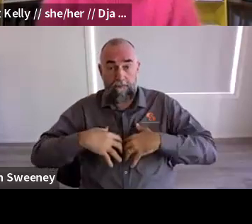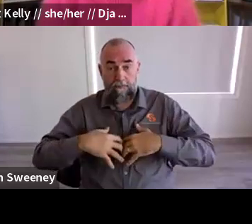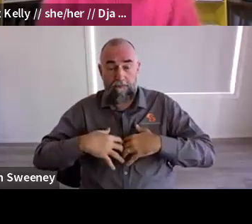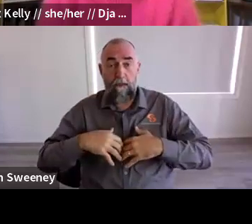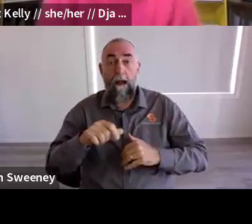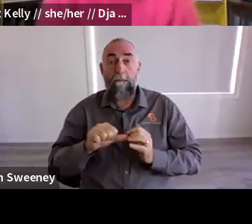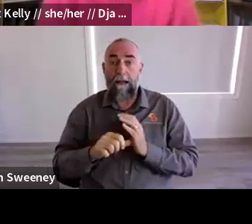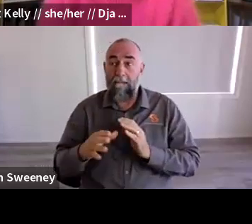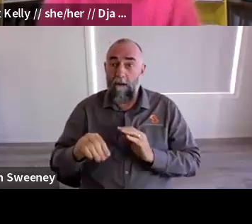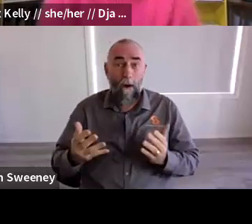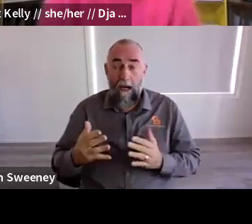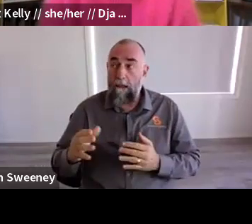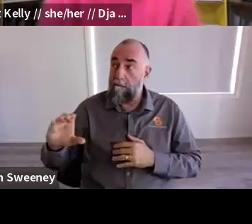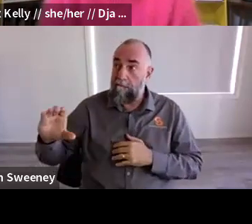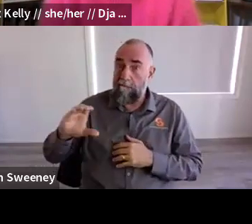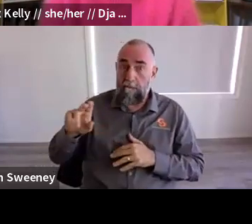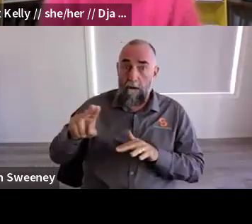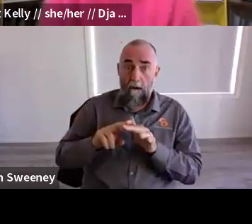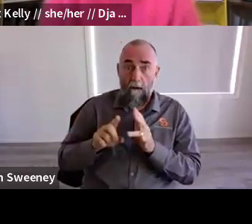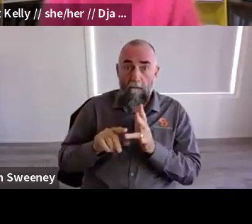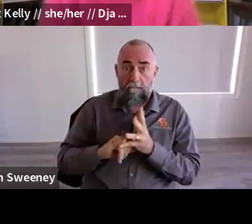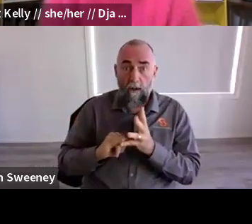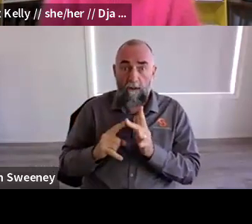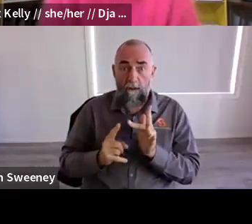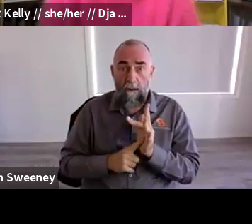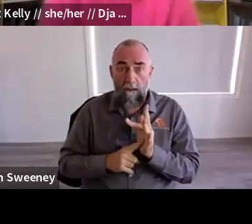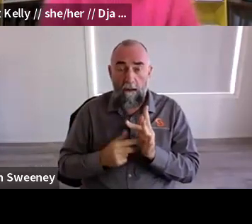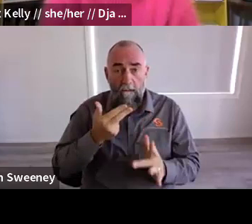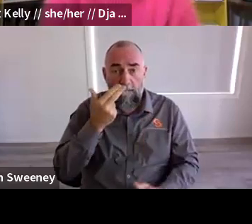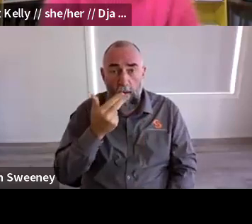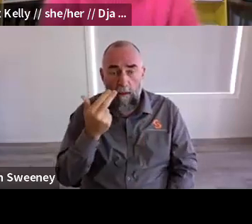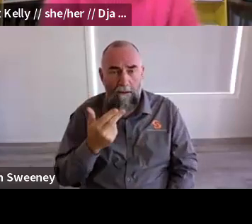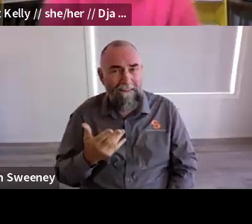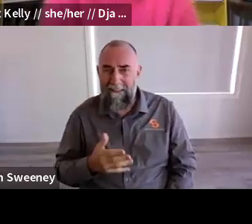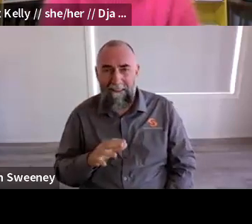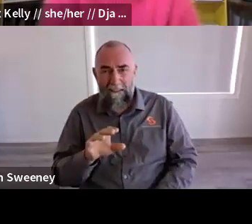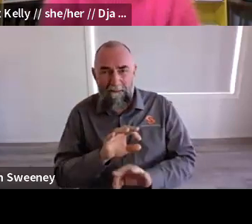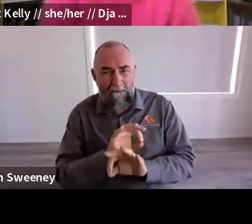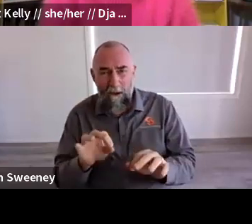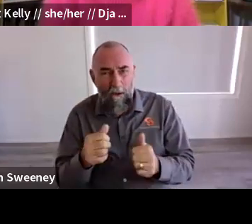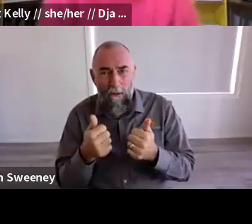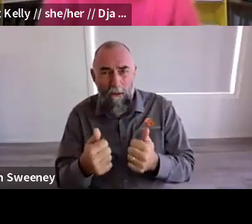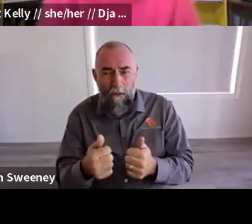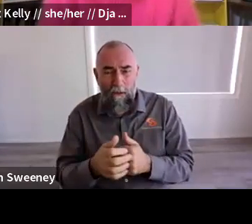Yeah, I hate to be in the position where either the arts centre goes